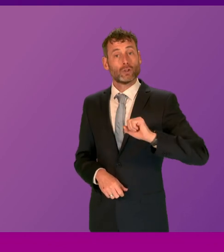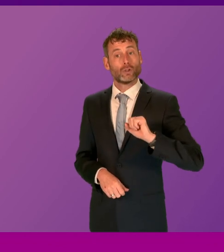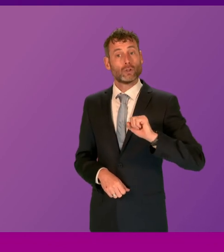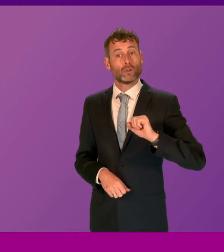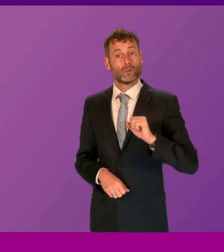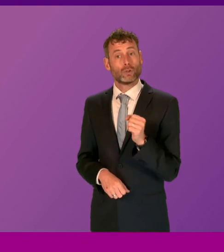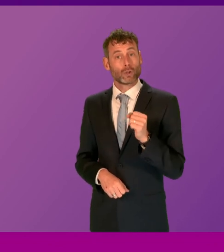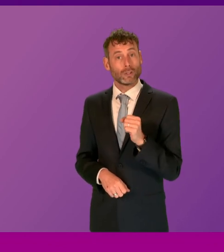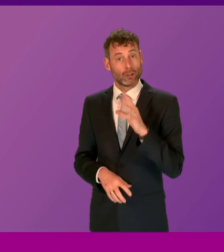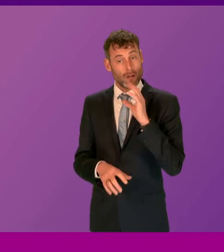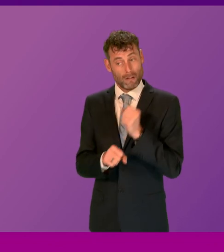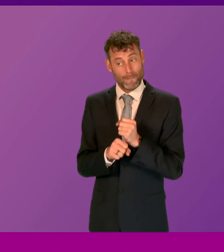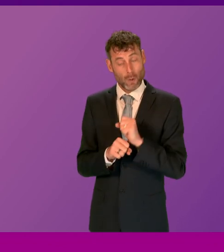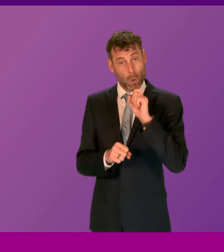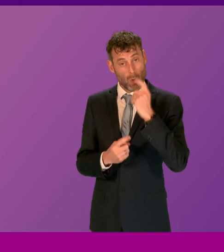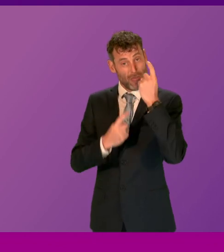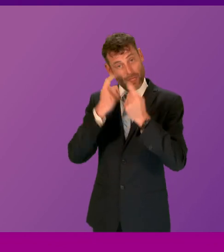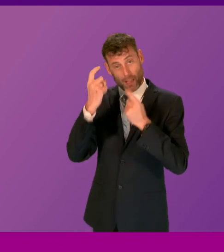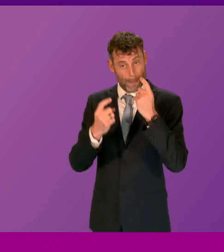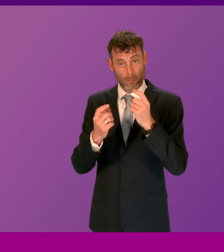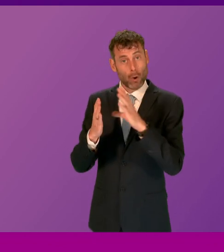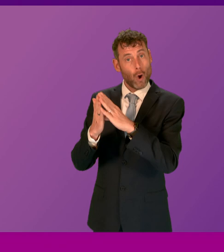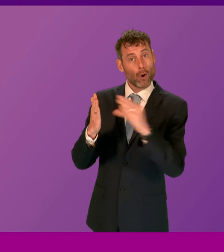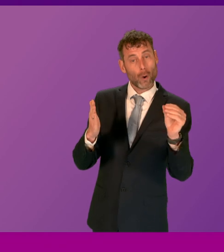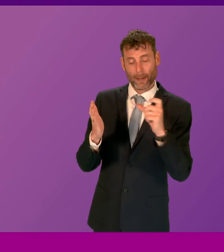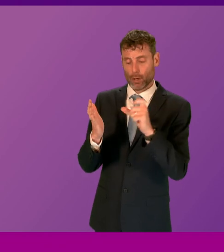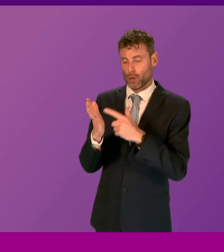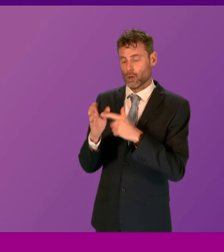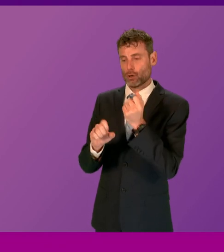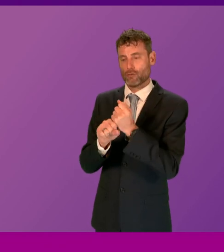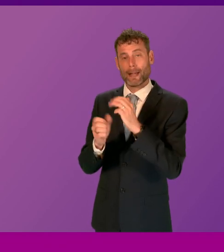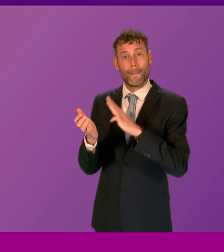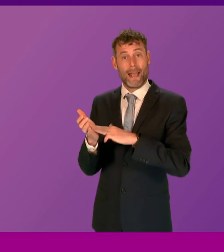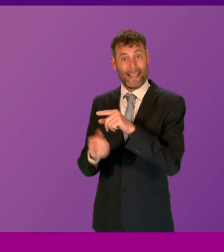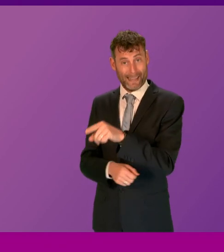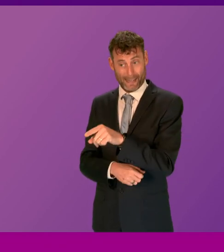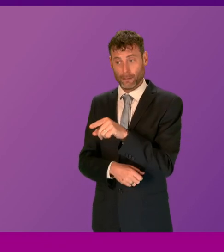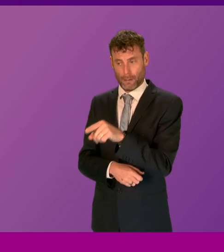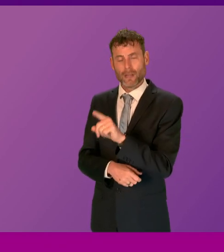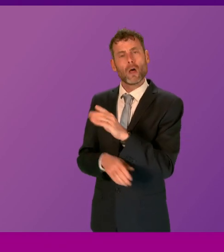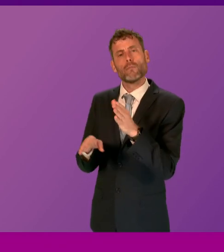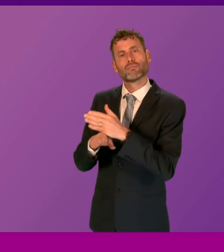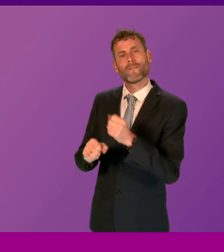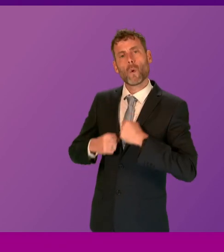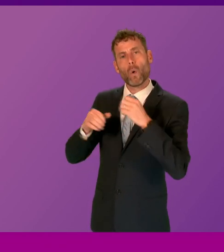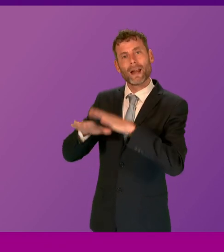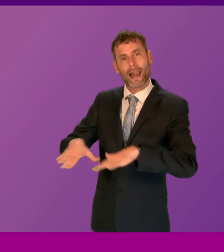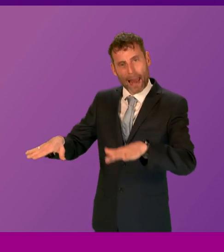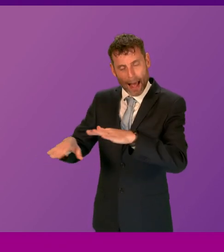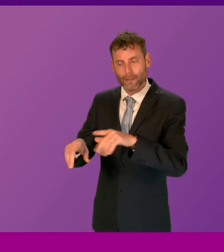pilots such as the one that has been undertaken at Creag Meagaidh on areas of publicly owned land in the crofting counties to allow crofters to—subject to their receiving the proper